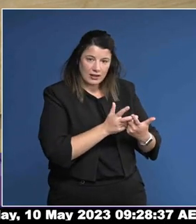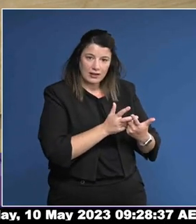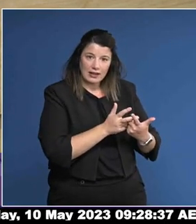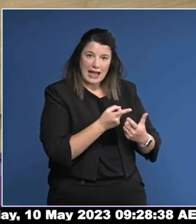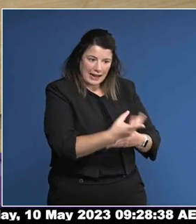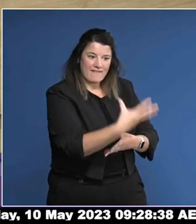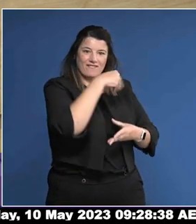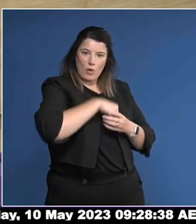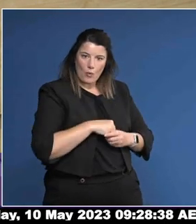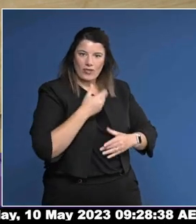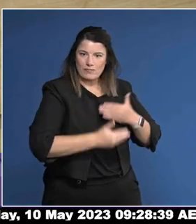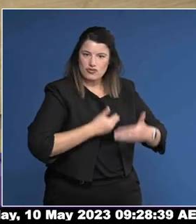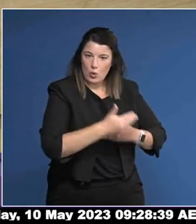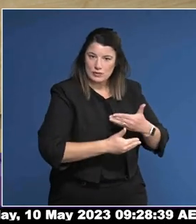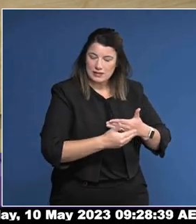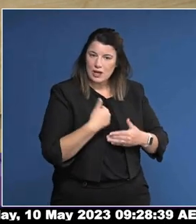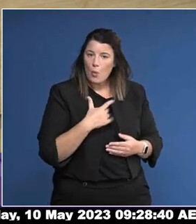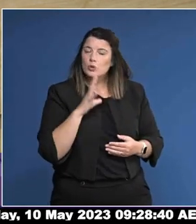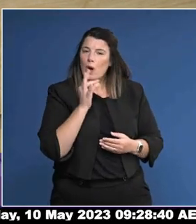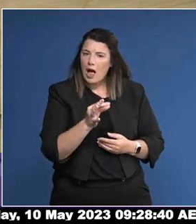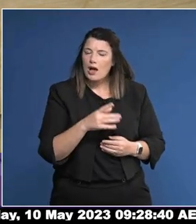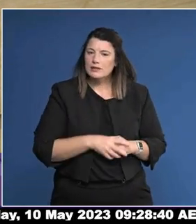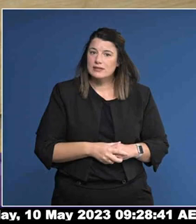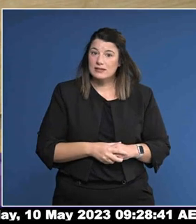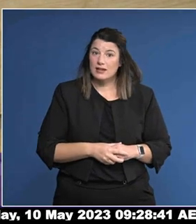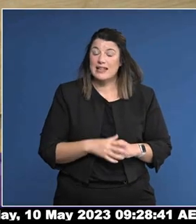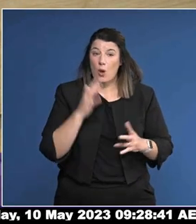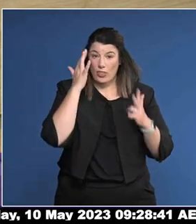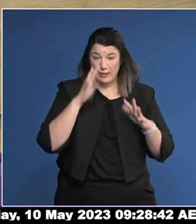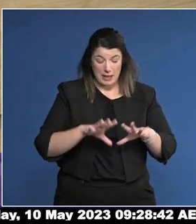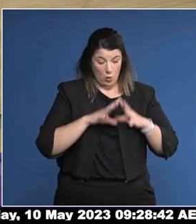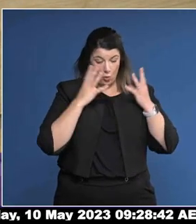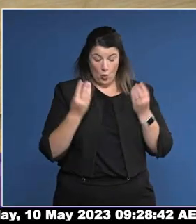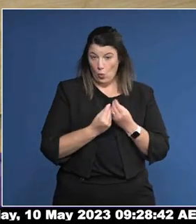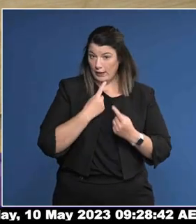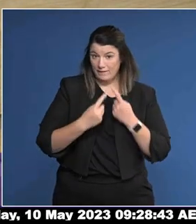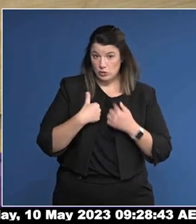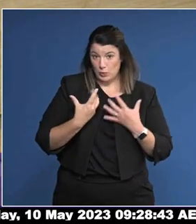Do you agree with me, reflecting on all material, that throughout Child